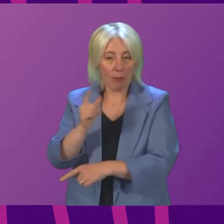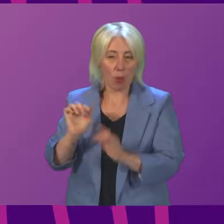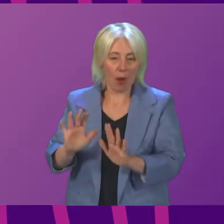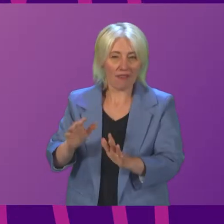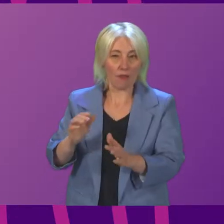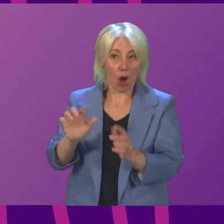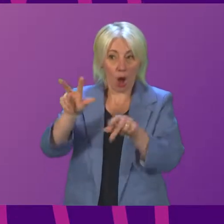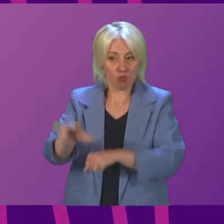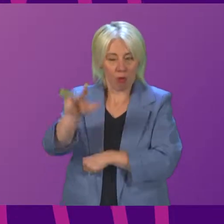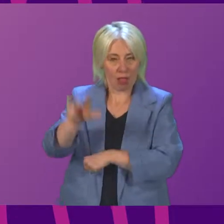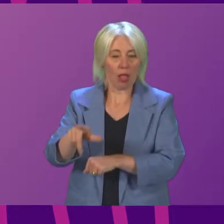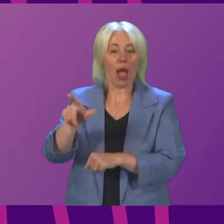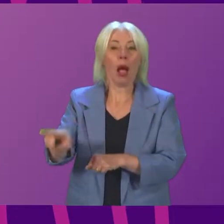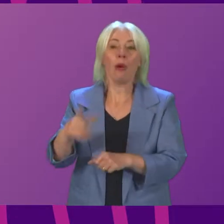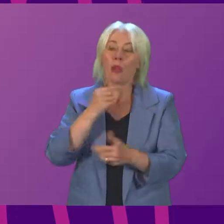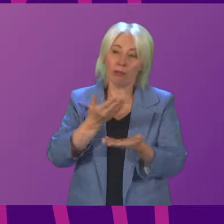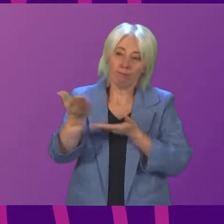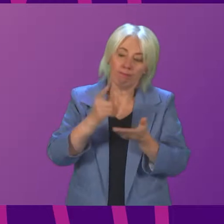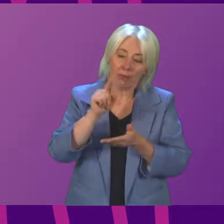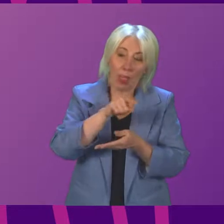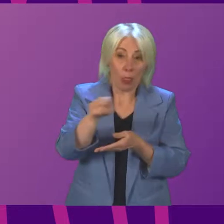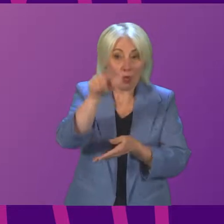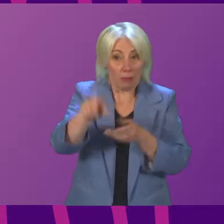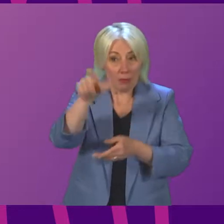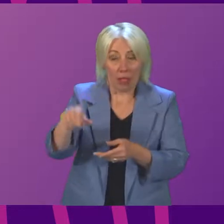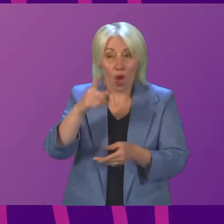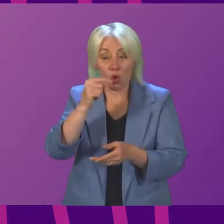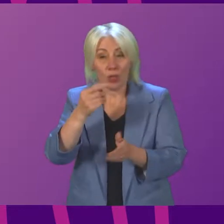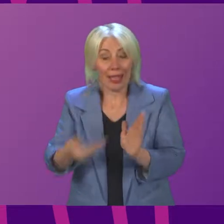discuss the possibility of getting additional doses of a deployed vaccine with their principal